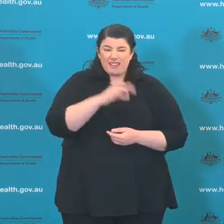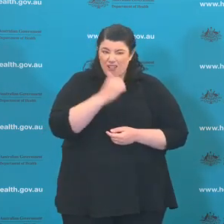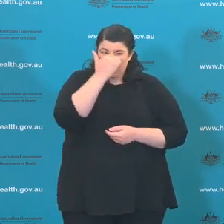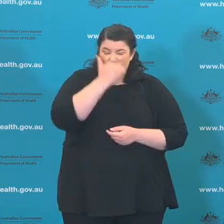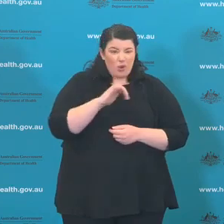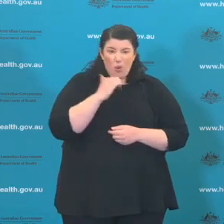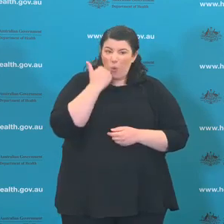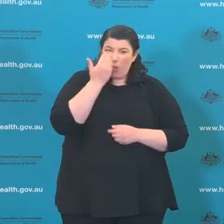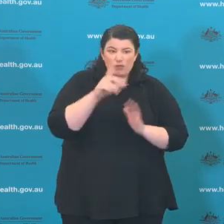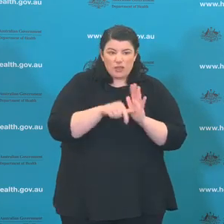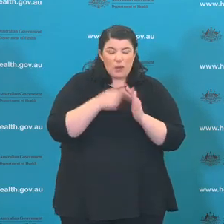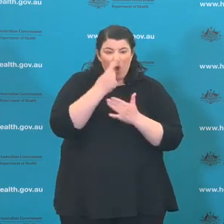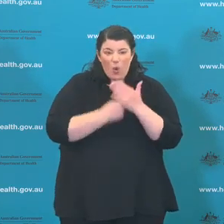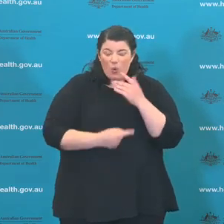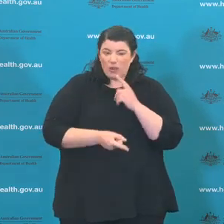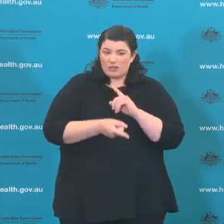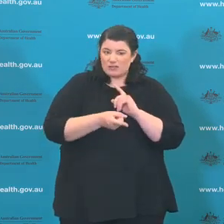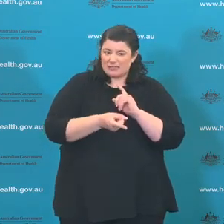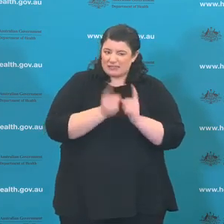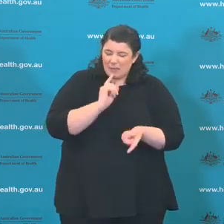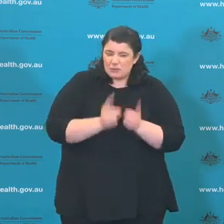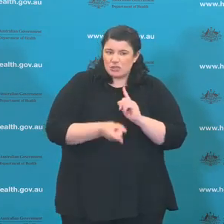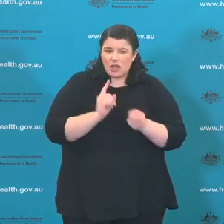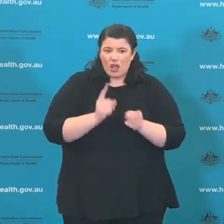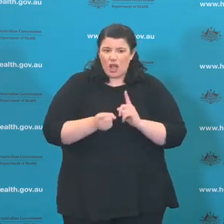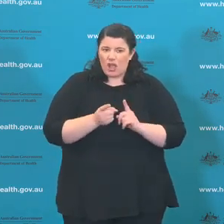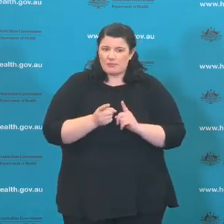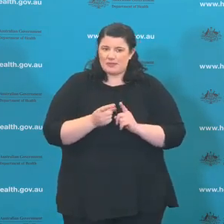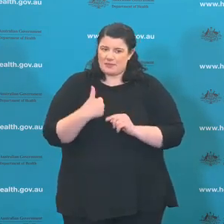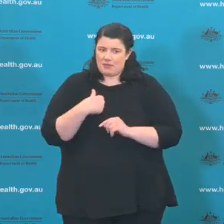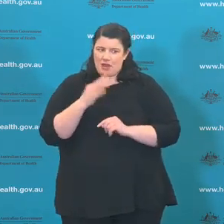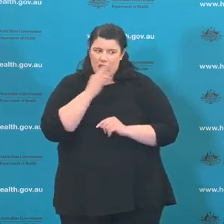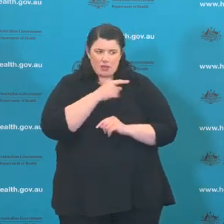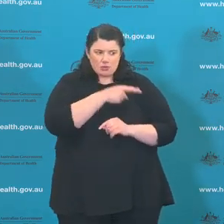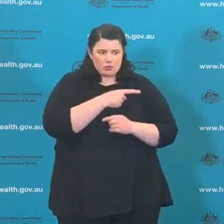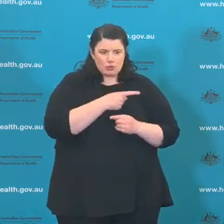not asking you to comment on the technicalities, cause it's slightly out of your realm of expertise,